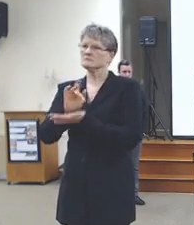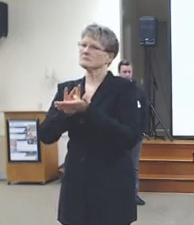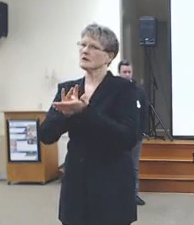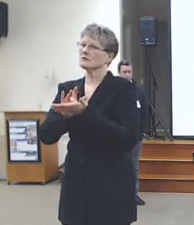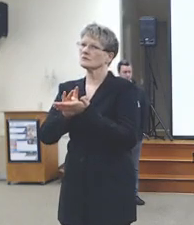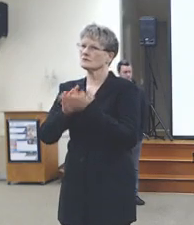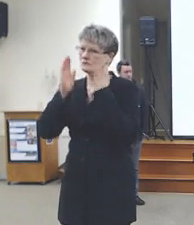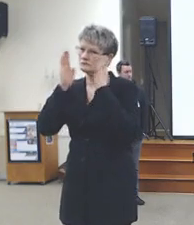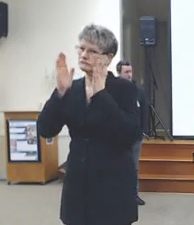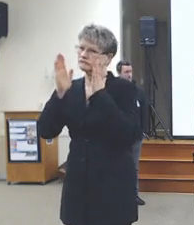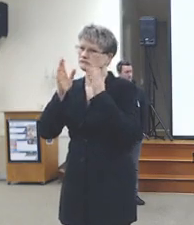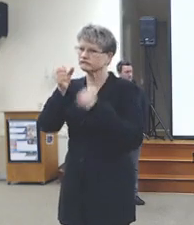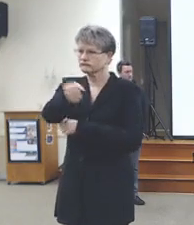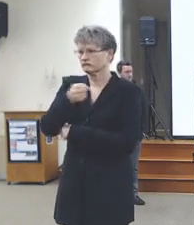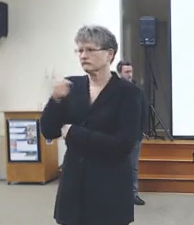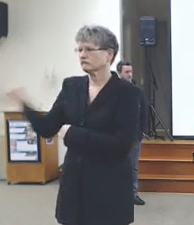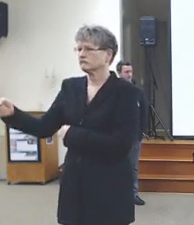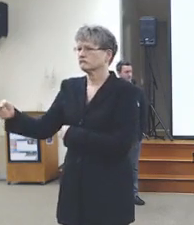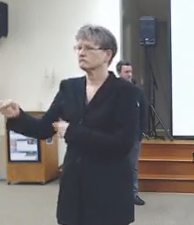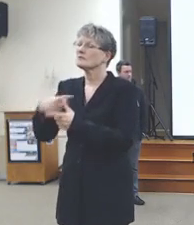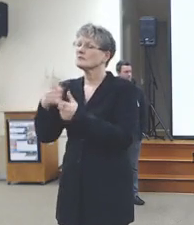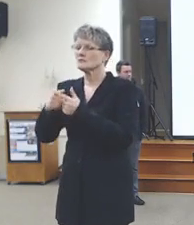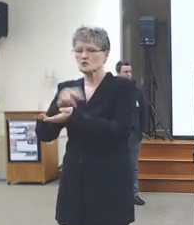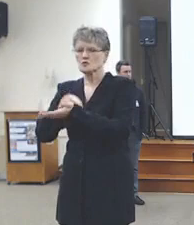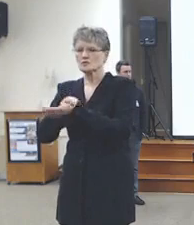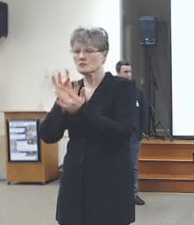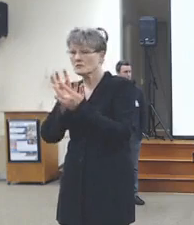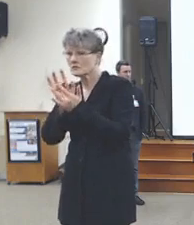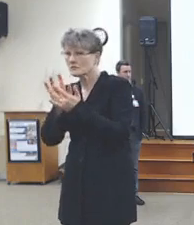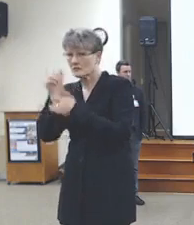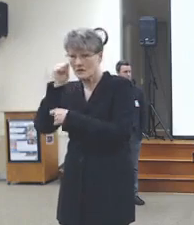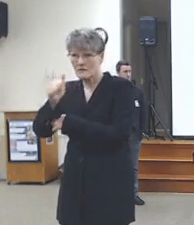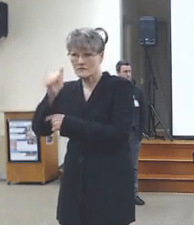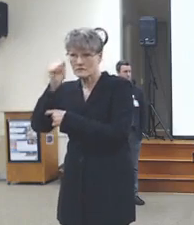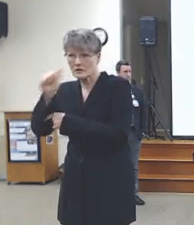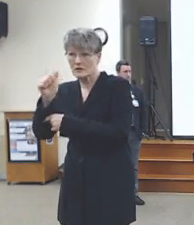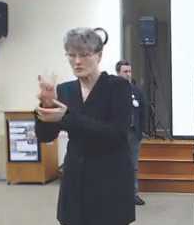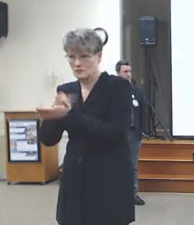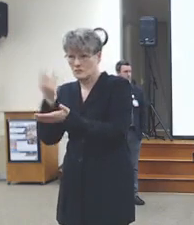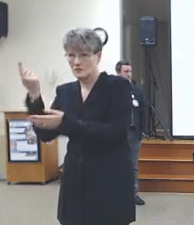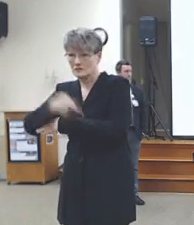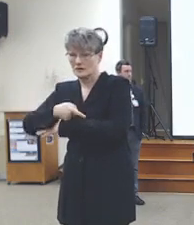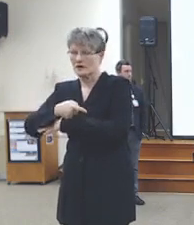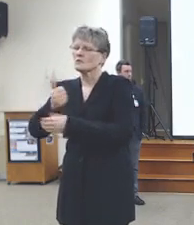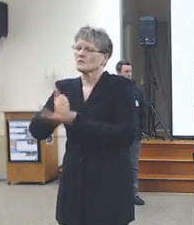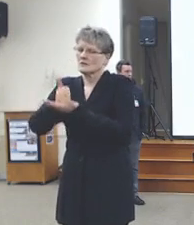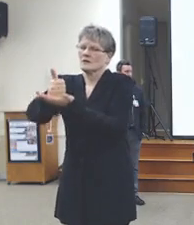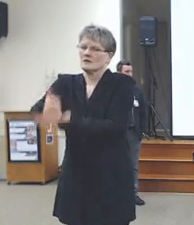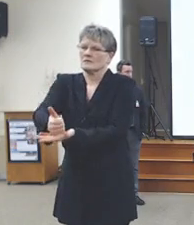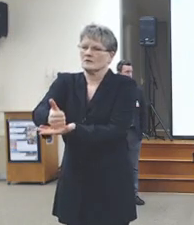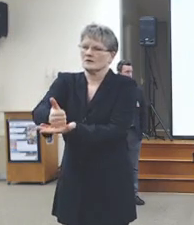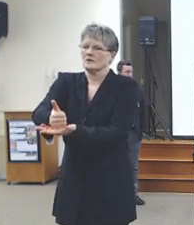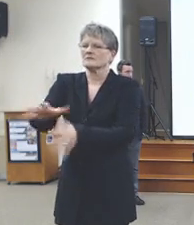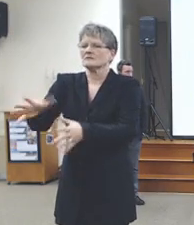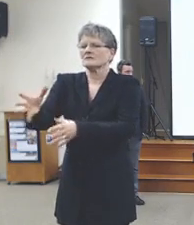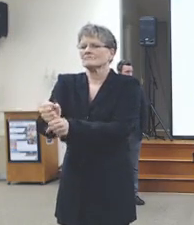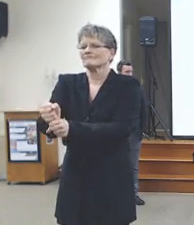with them every day twice a day would help them make those arrangements to get the health care that they need, because of course we would not want to